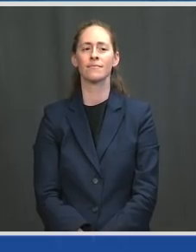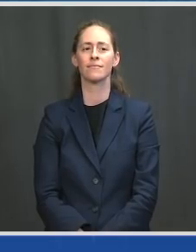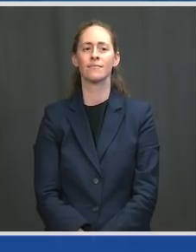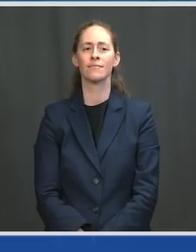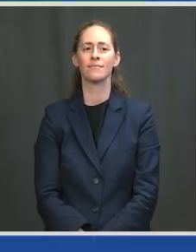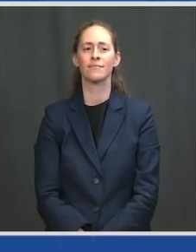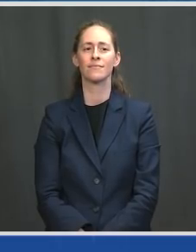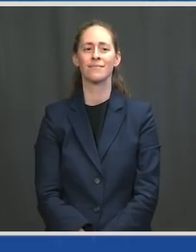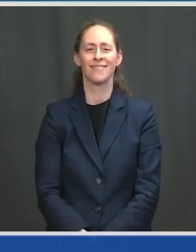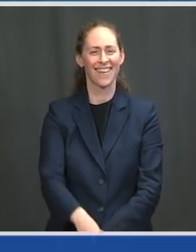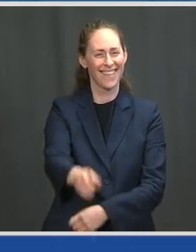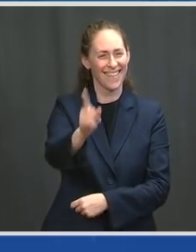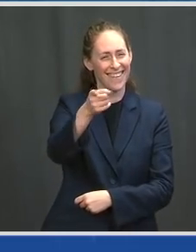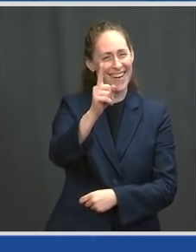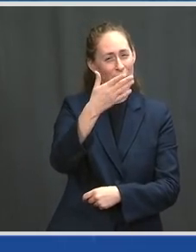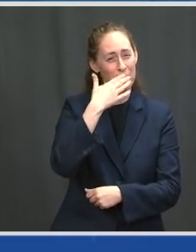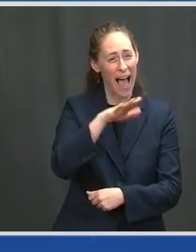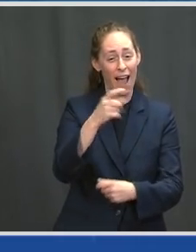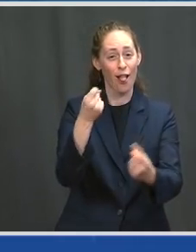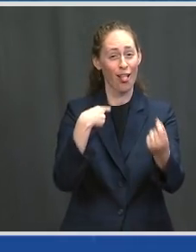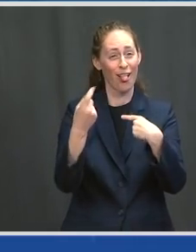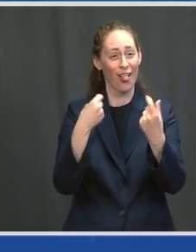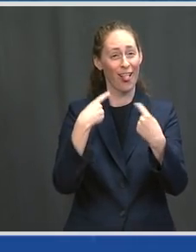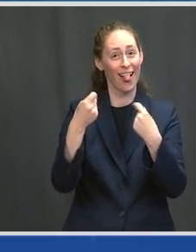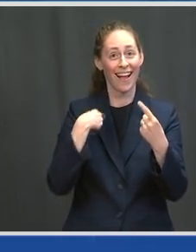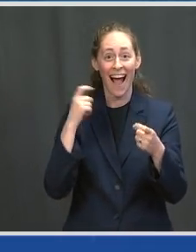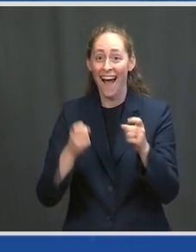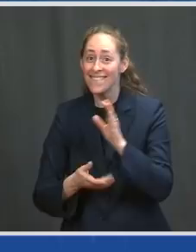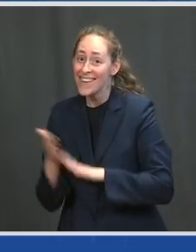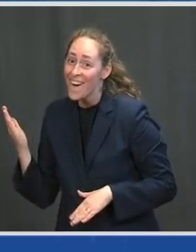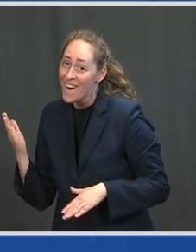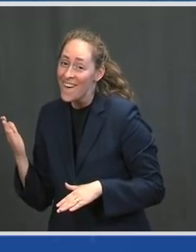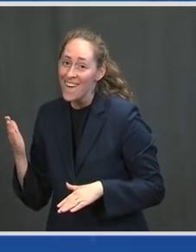I'm not supposed to be answering all these questions. I'm supposed to leave, but I can't resist your questions.